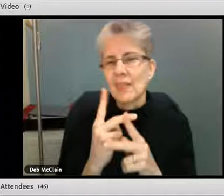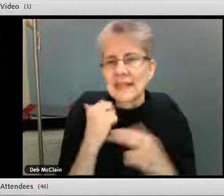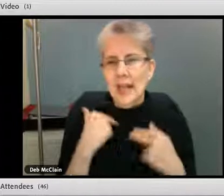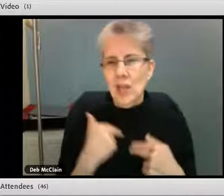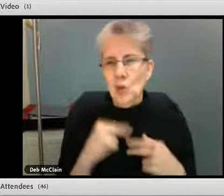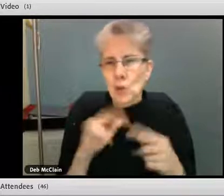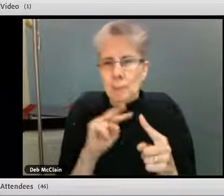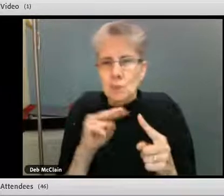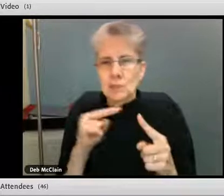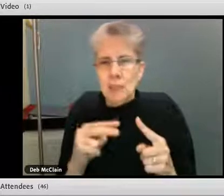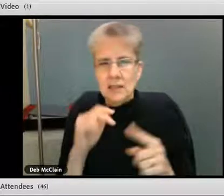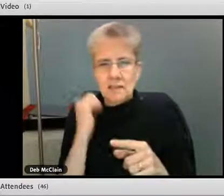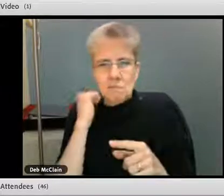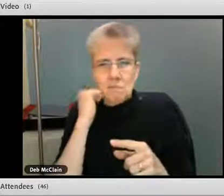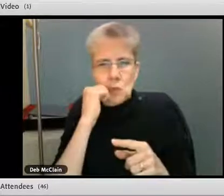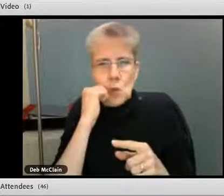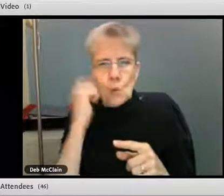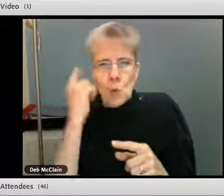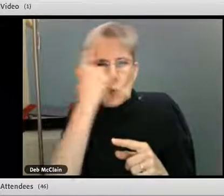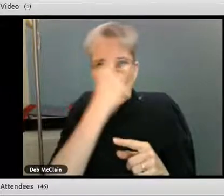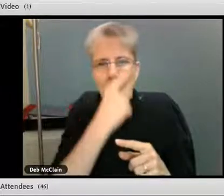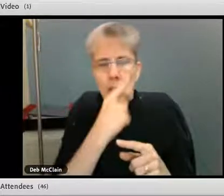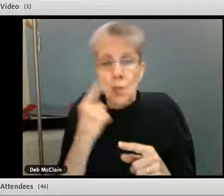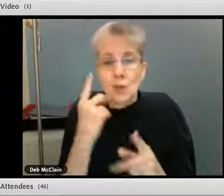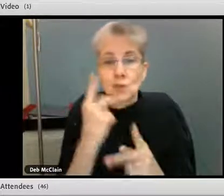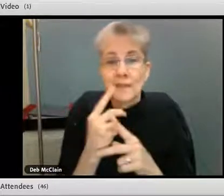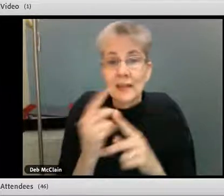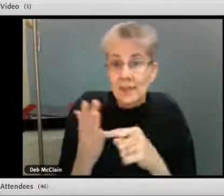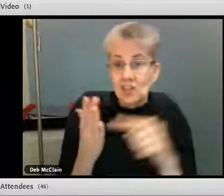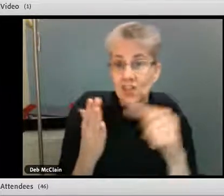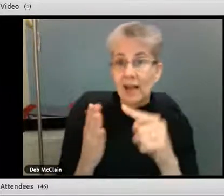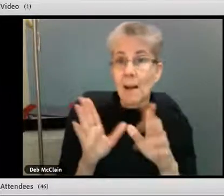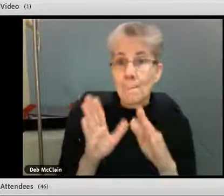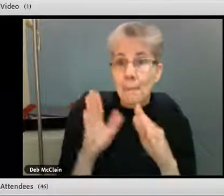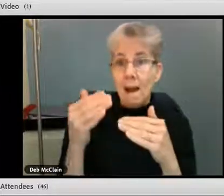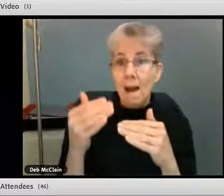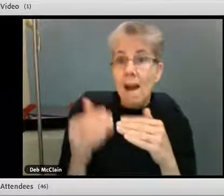If you keep that checked, that will do that for you automatically. You don't have to really worry about it.